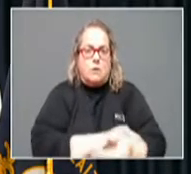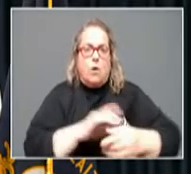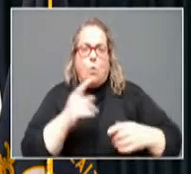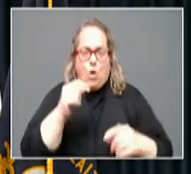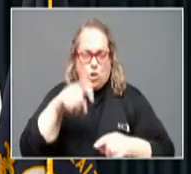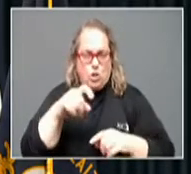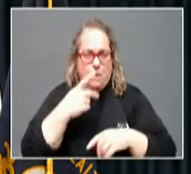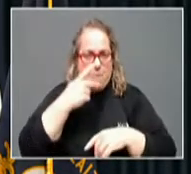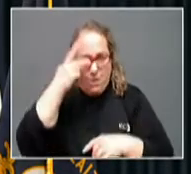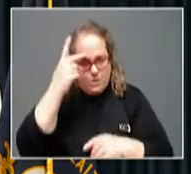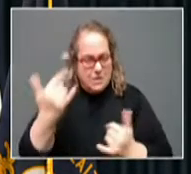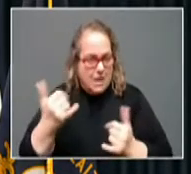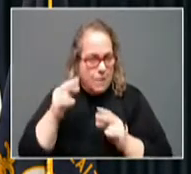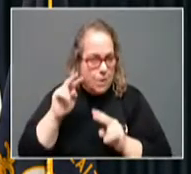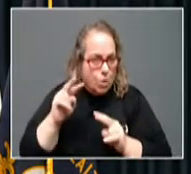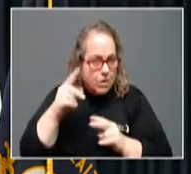sending their kids and then.